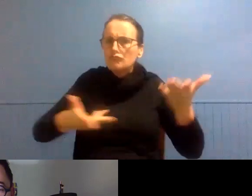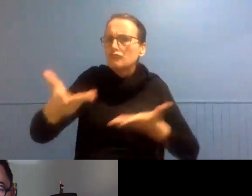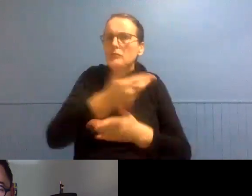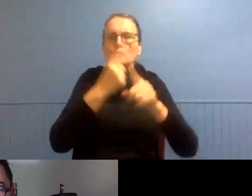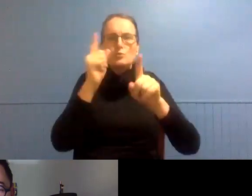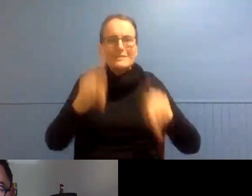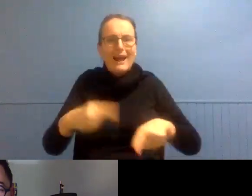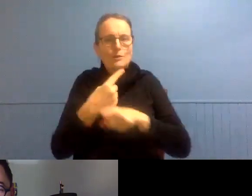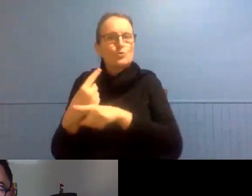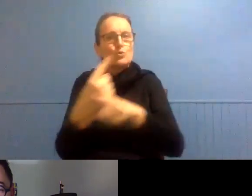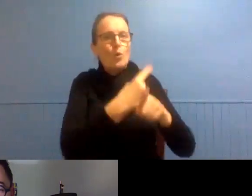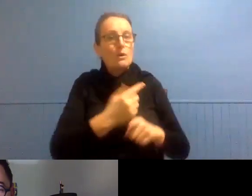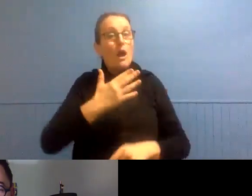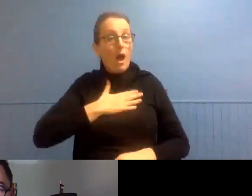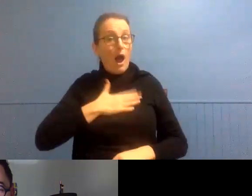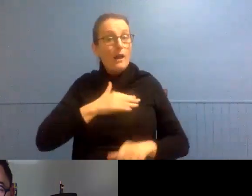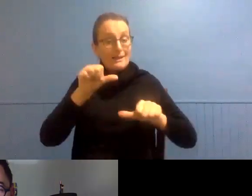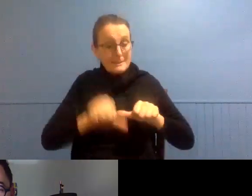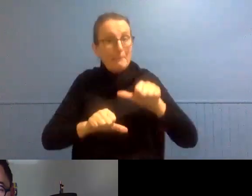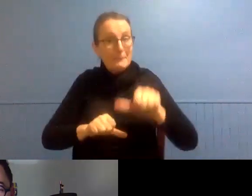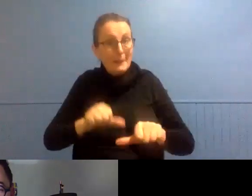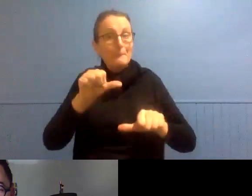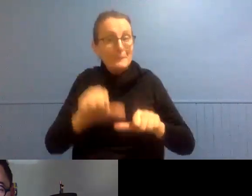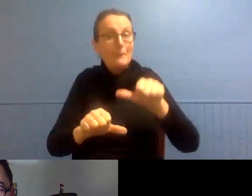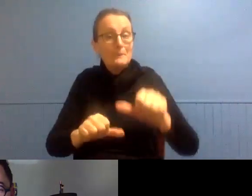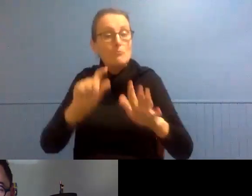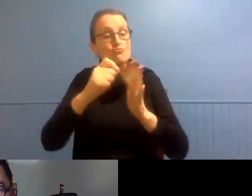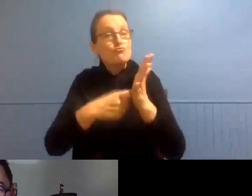idea of the practical steps along the way. And some of the ways that